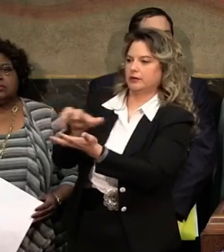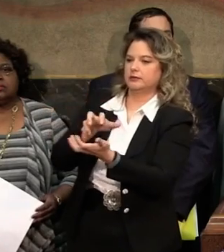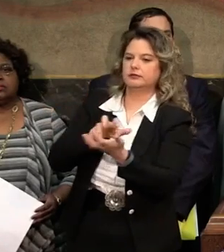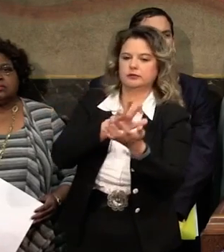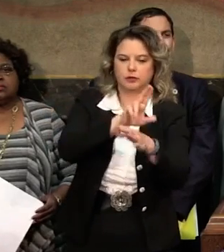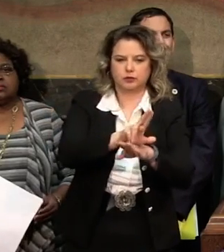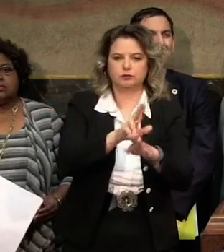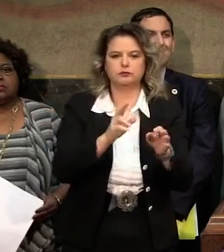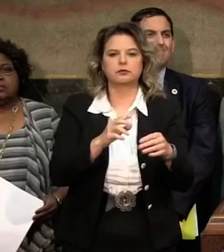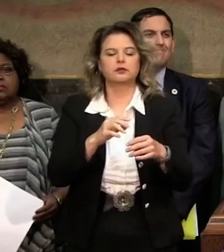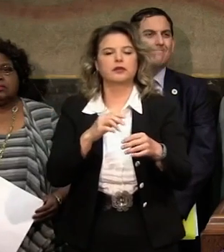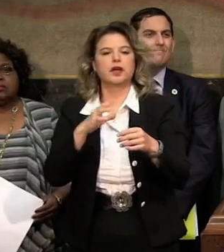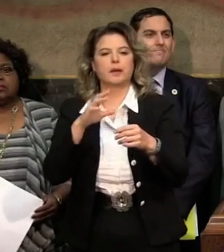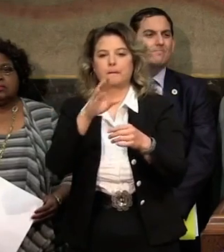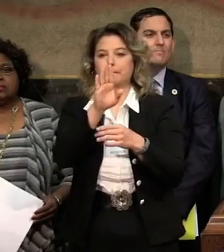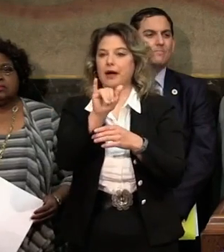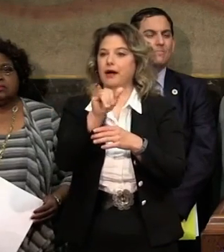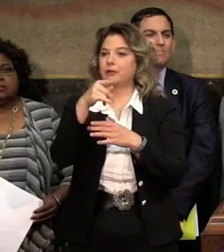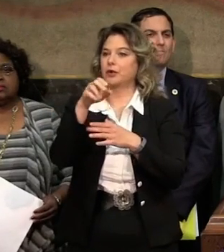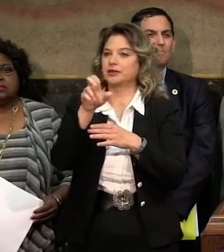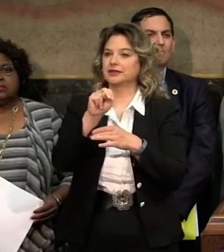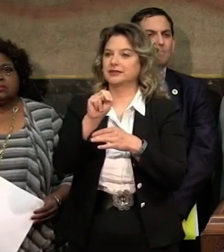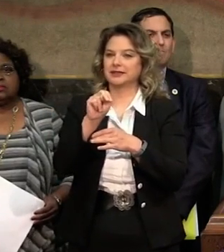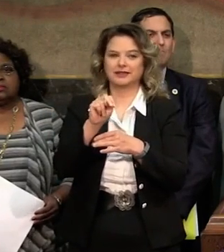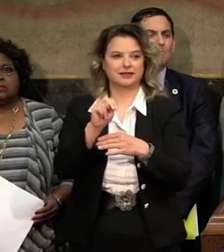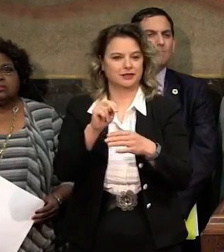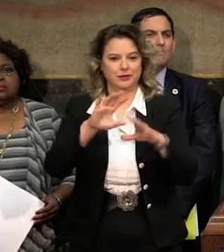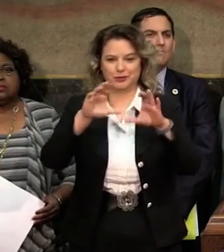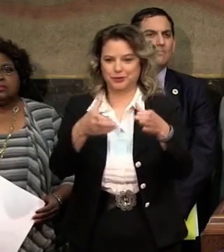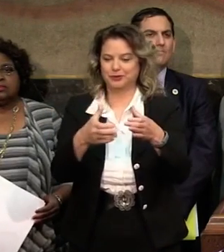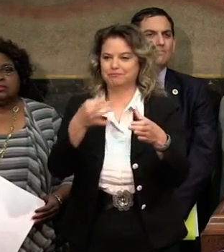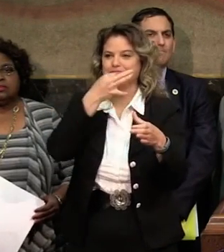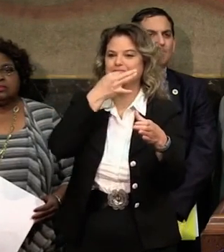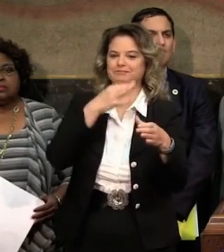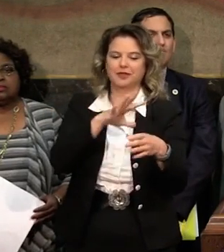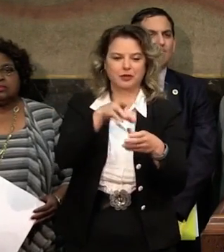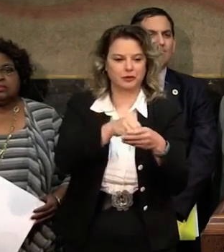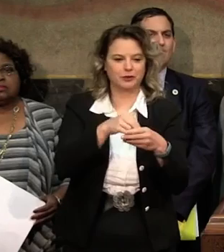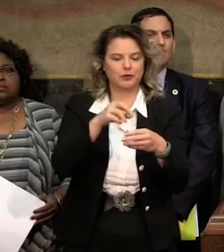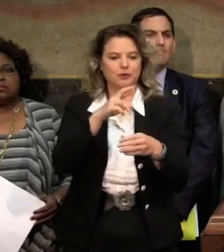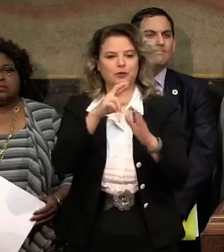force a bipartisan group of experts including representatives from all three